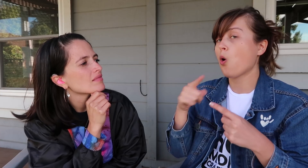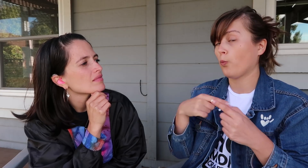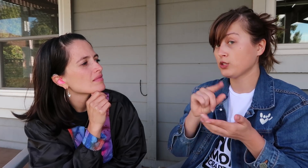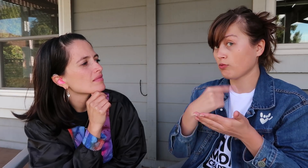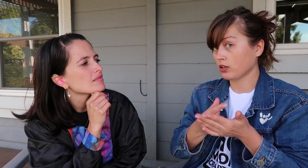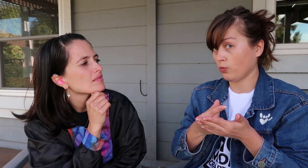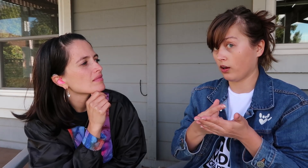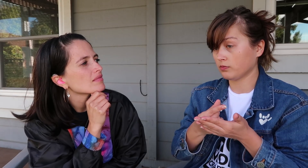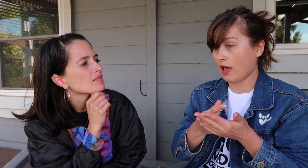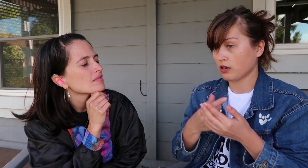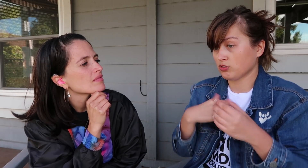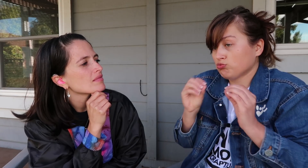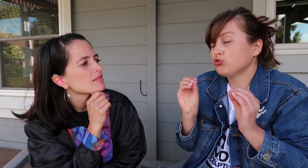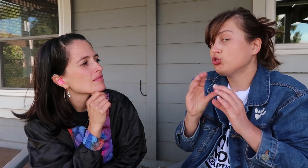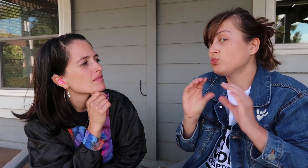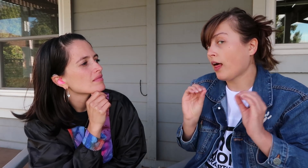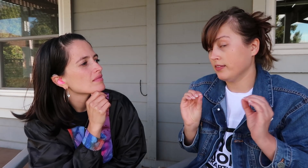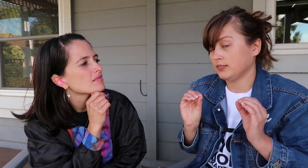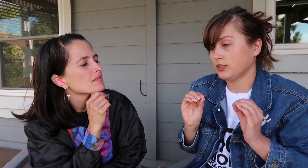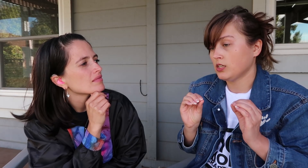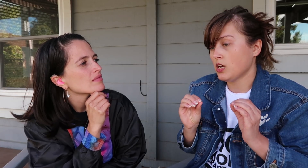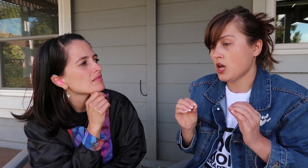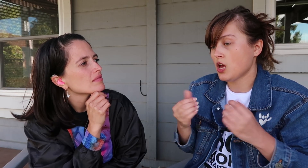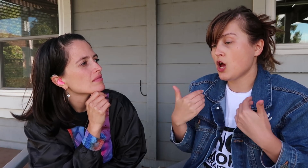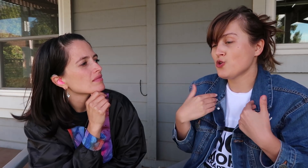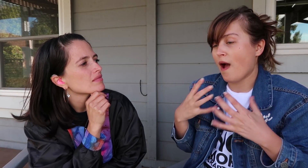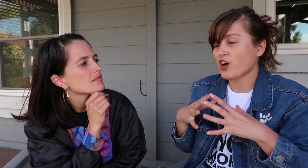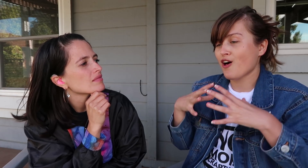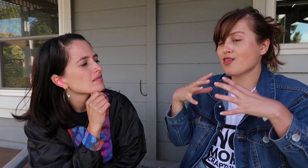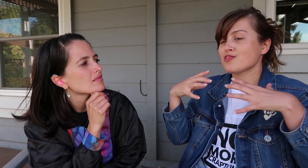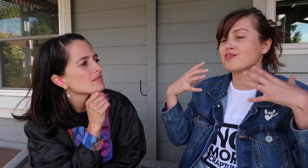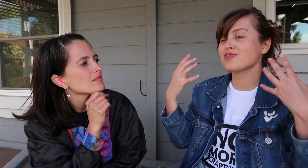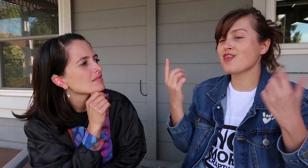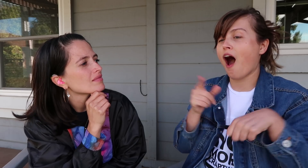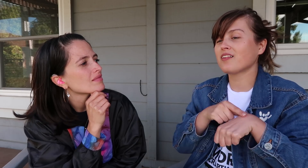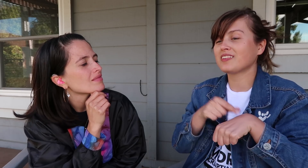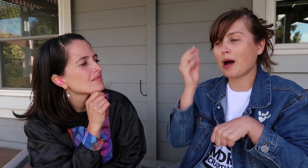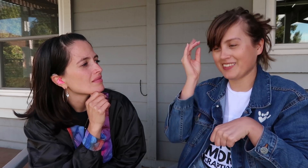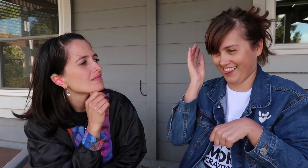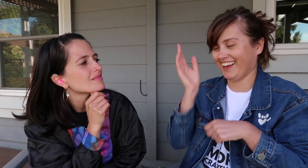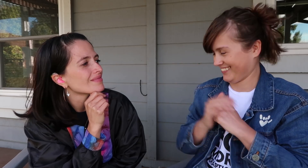And when I graduated, I had nothing to do, so I had a lot of time to think.